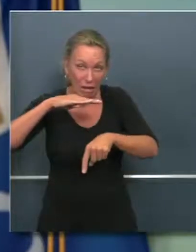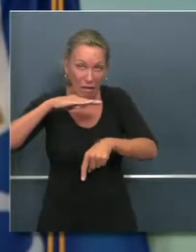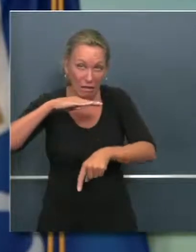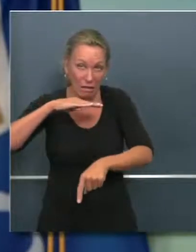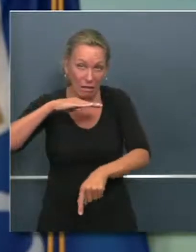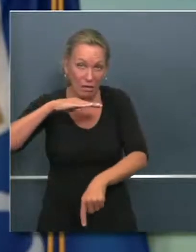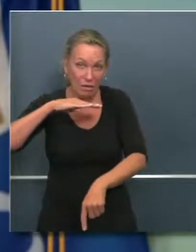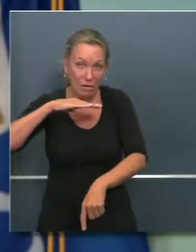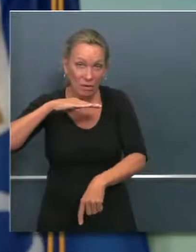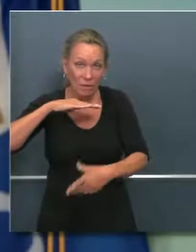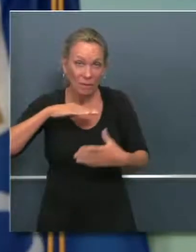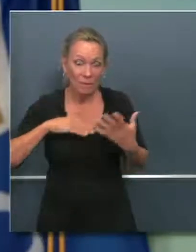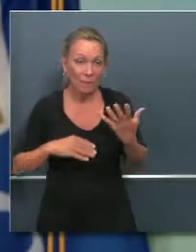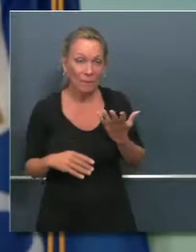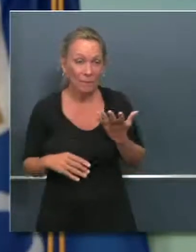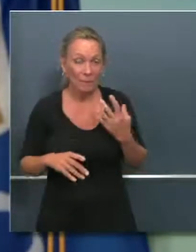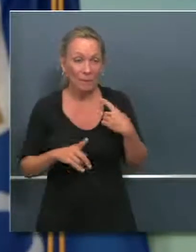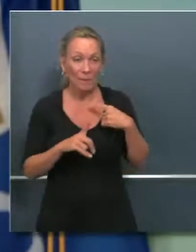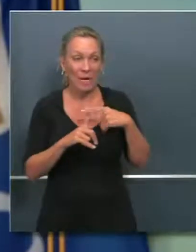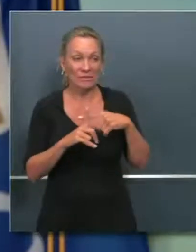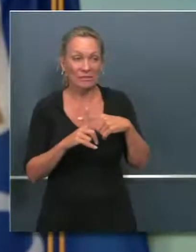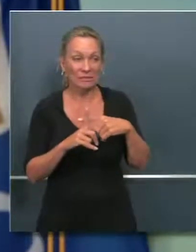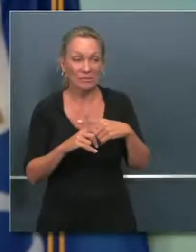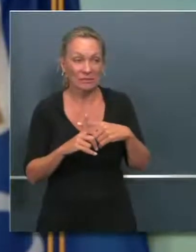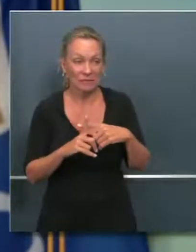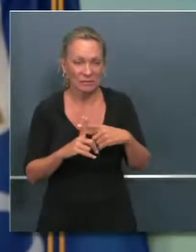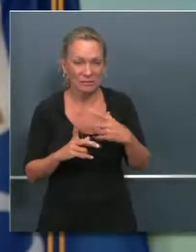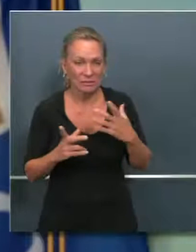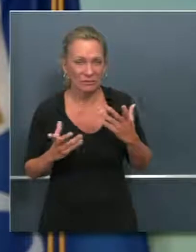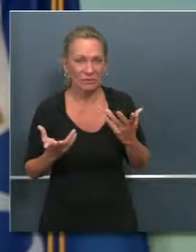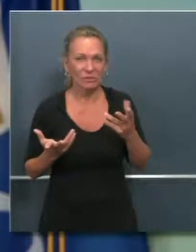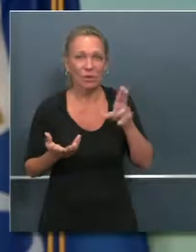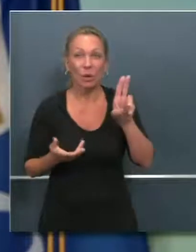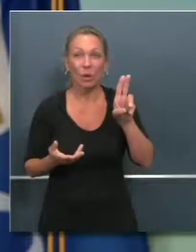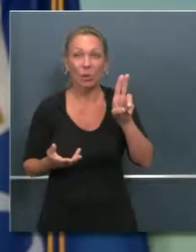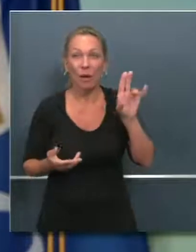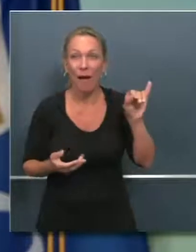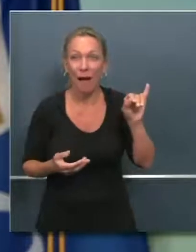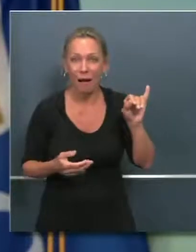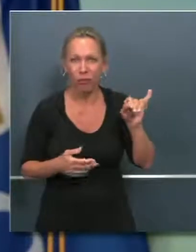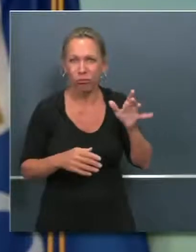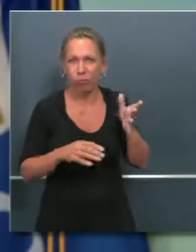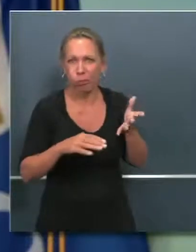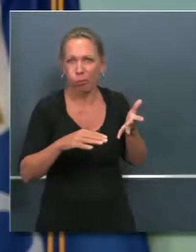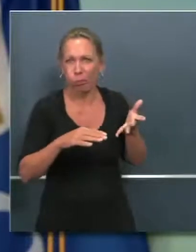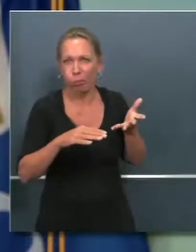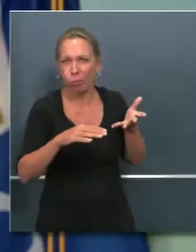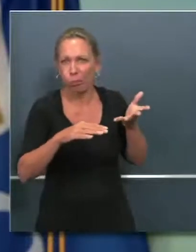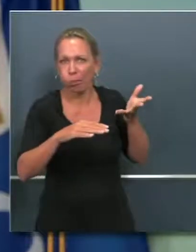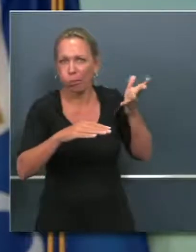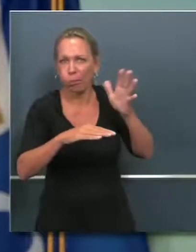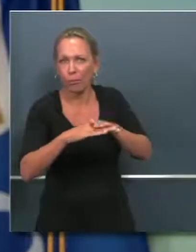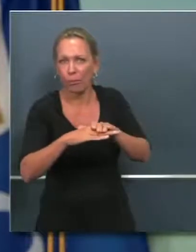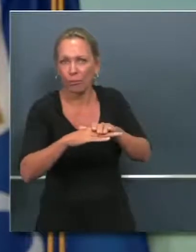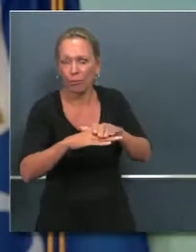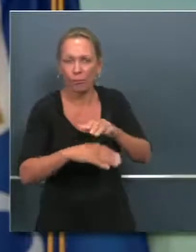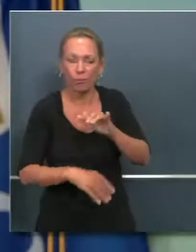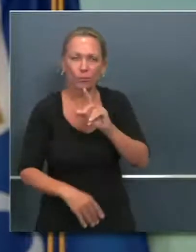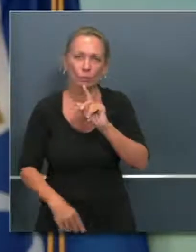with our economic workforce or rather economic recovery and Workforce Development task force